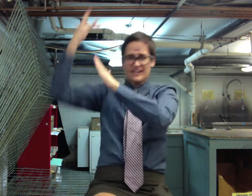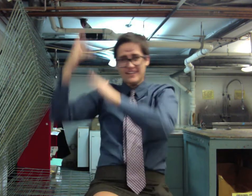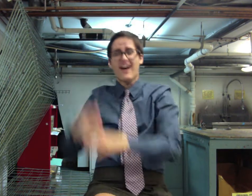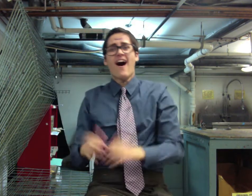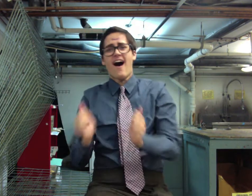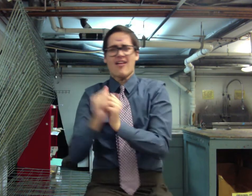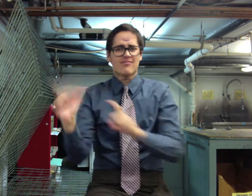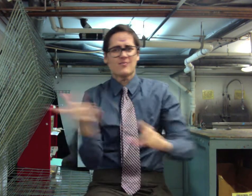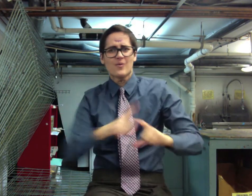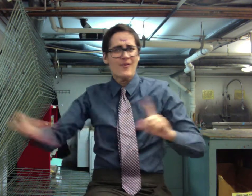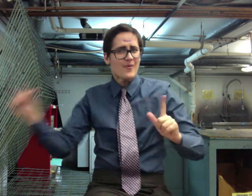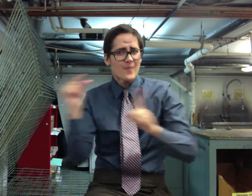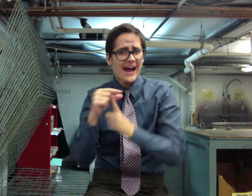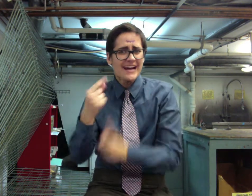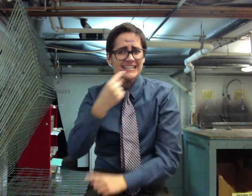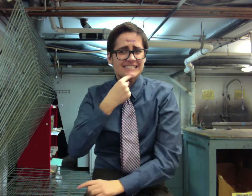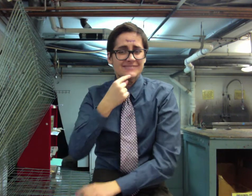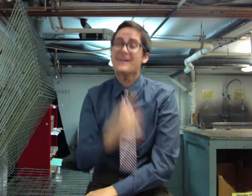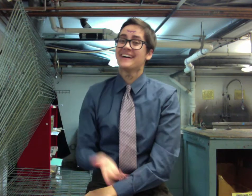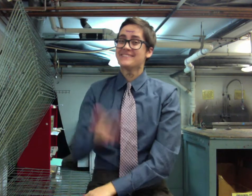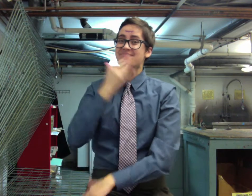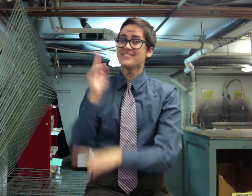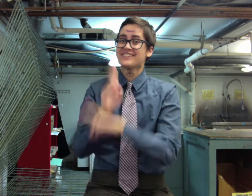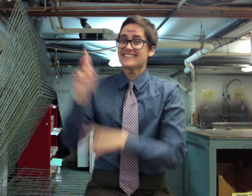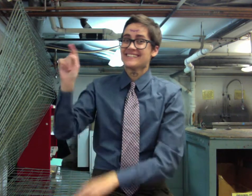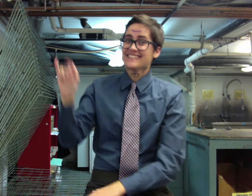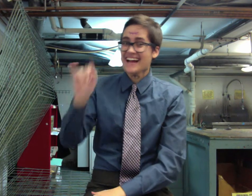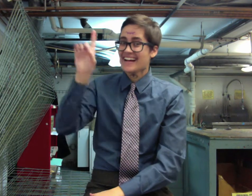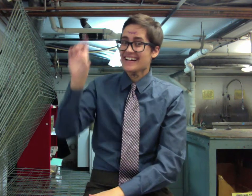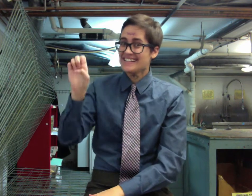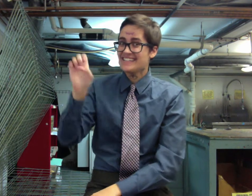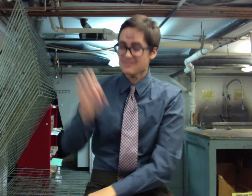to a rough point, and the tagline "Better Use Tide!"